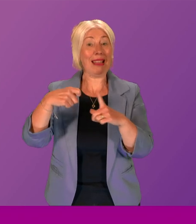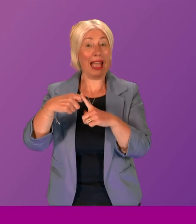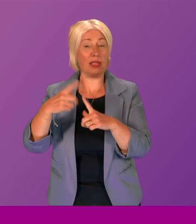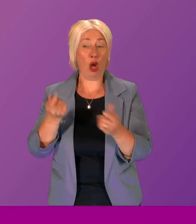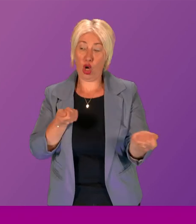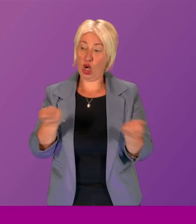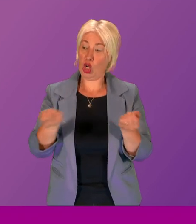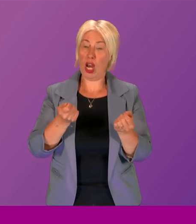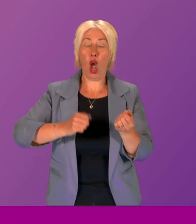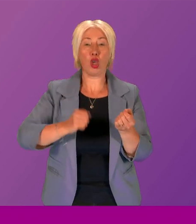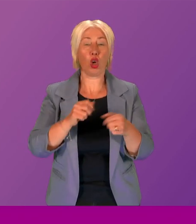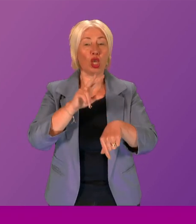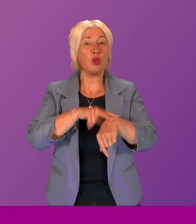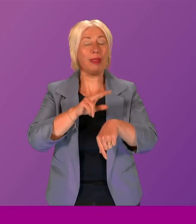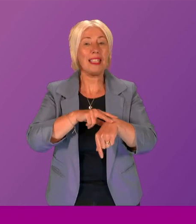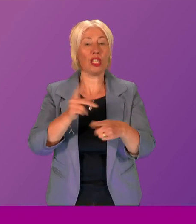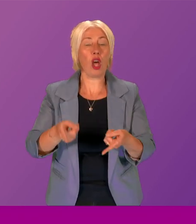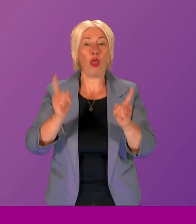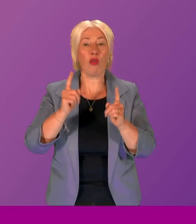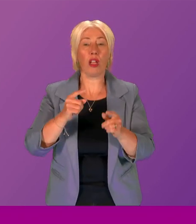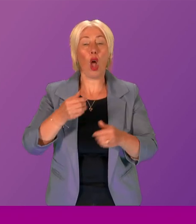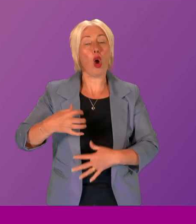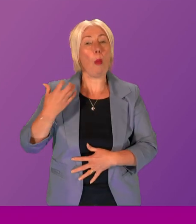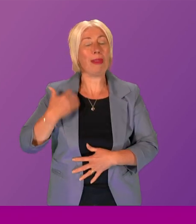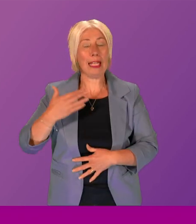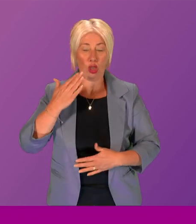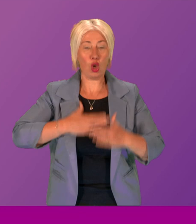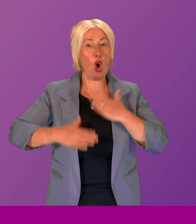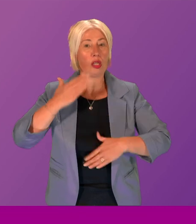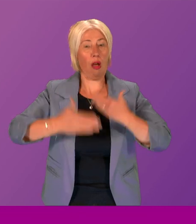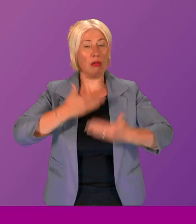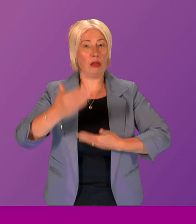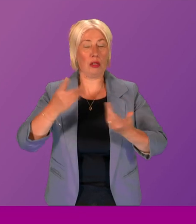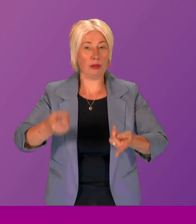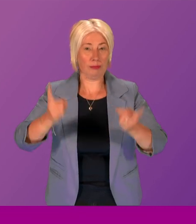Police Authority’s complaints and conduct committee. She said that an investigation itself